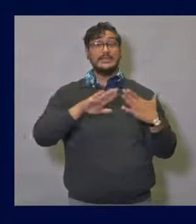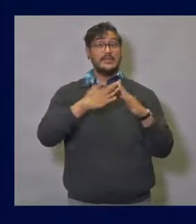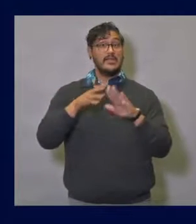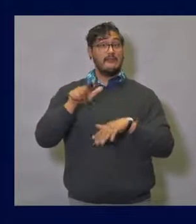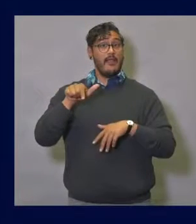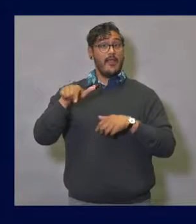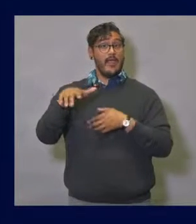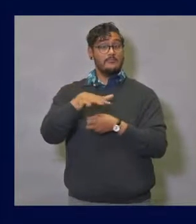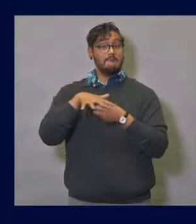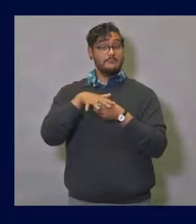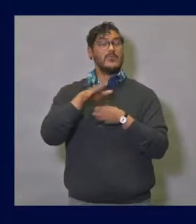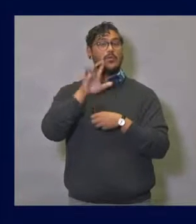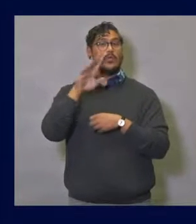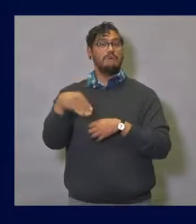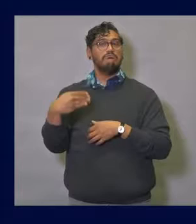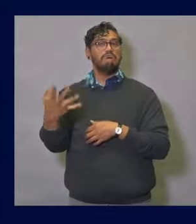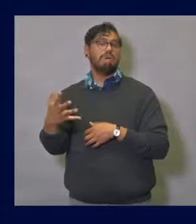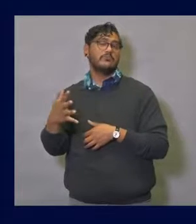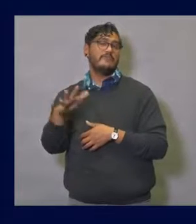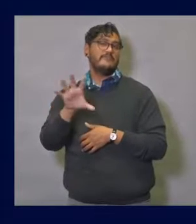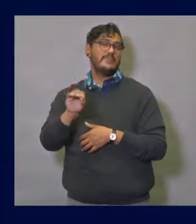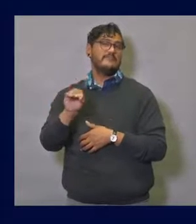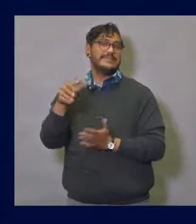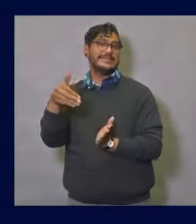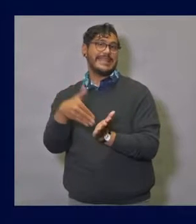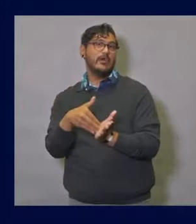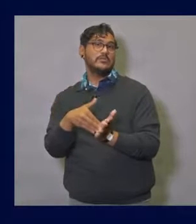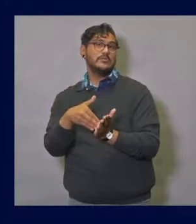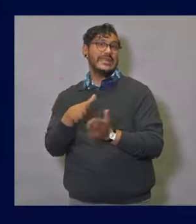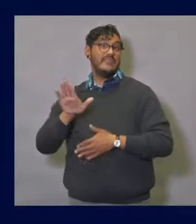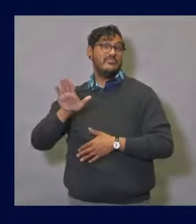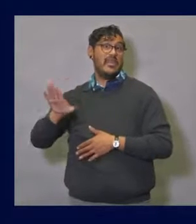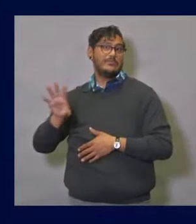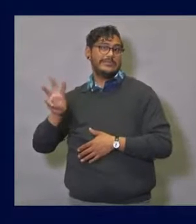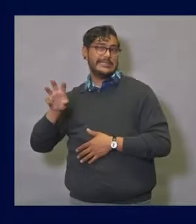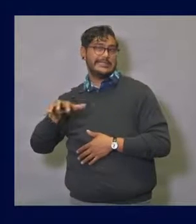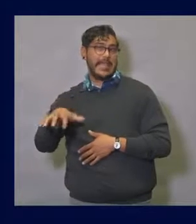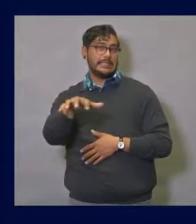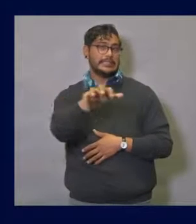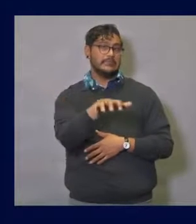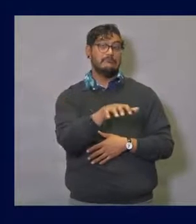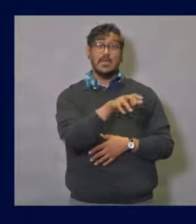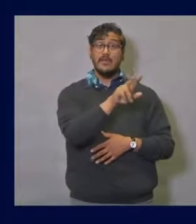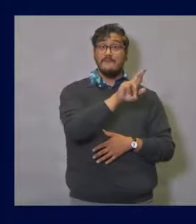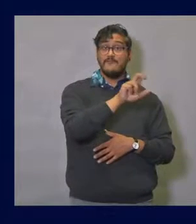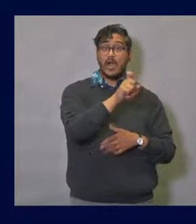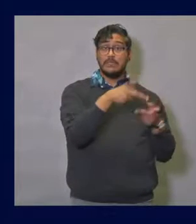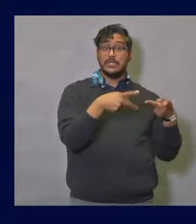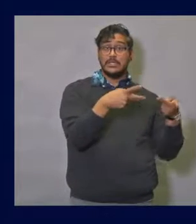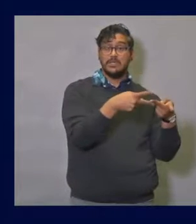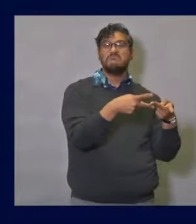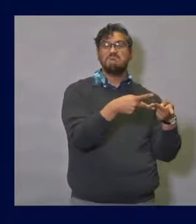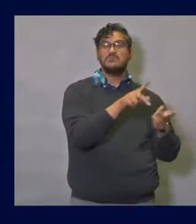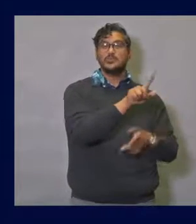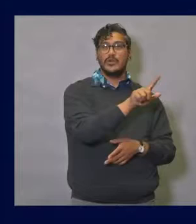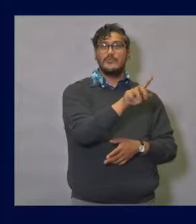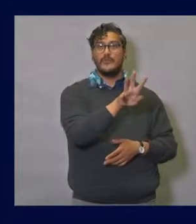COUNTY SITES. CITY OF L.A. SITES WILL BE VACCINATING OVER 50,000 PEOPLE